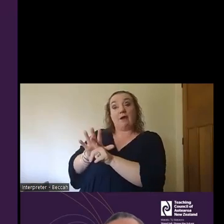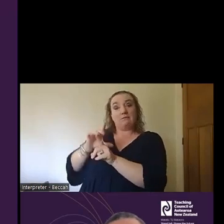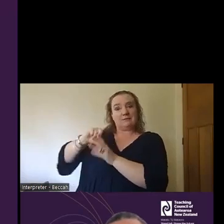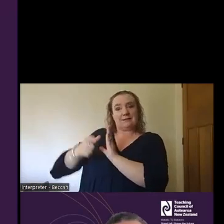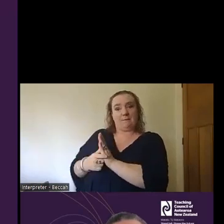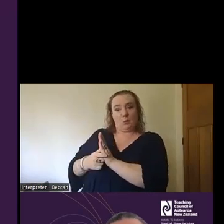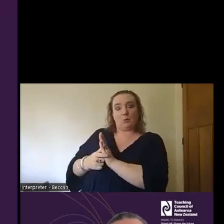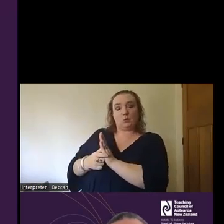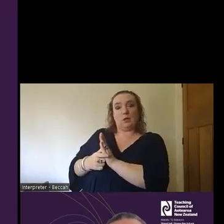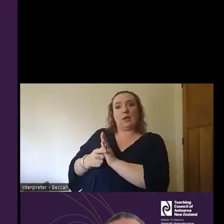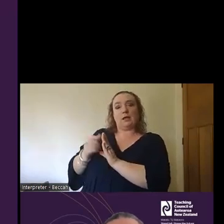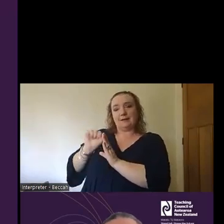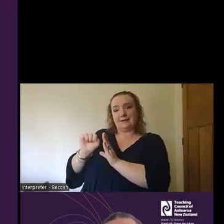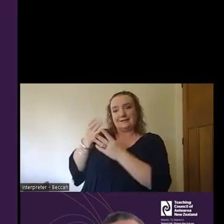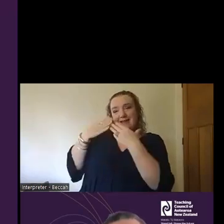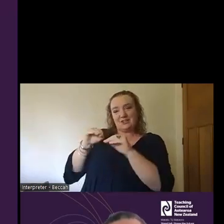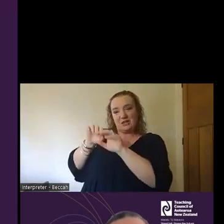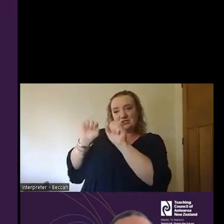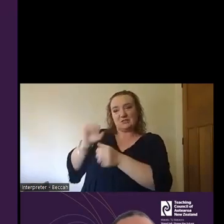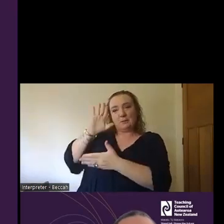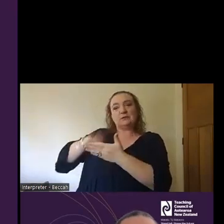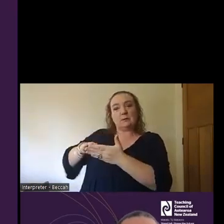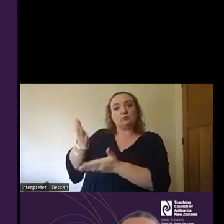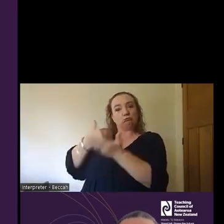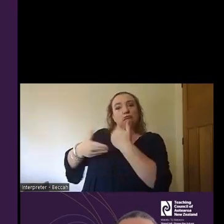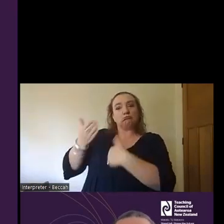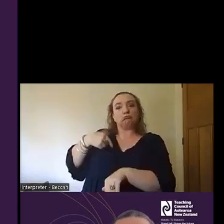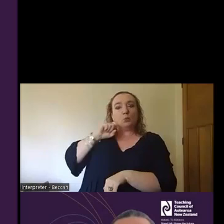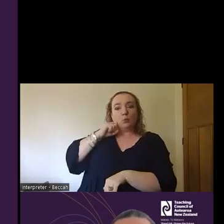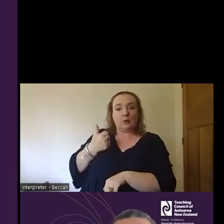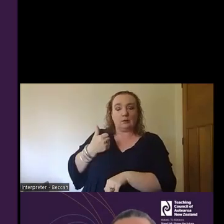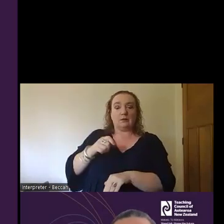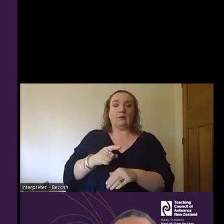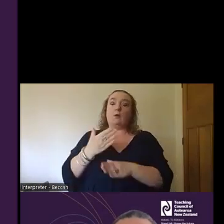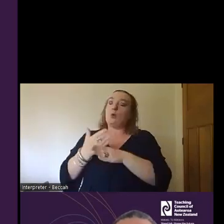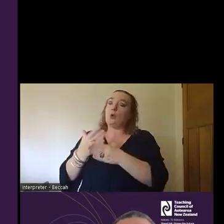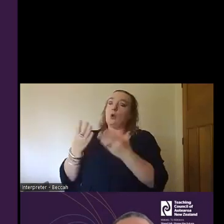Dane also is an active member of his community, working alongside disabled people, their whānau,